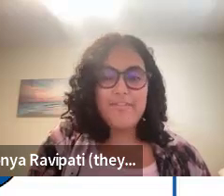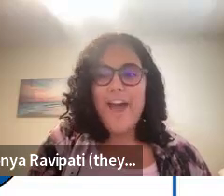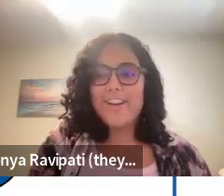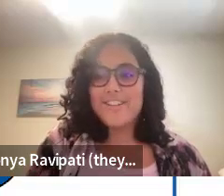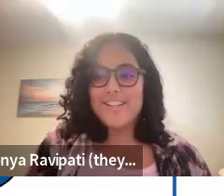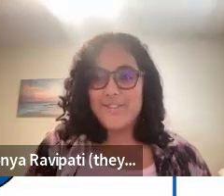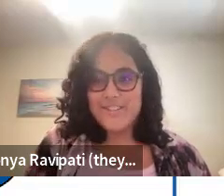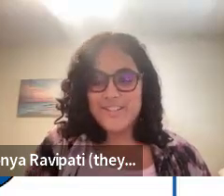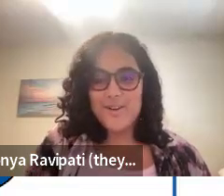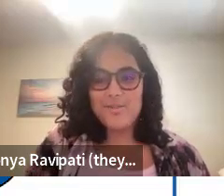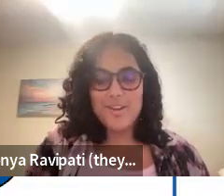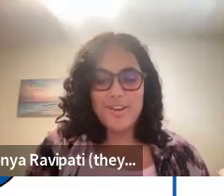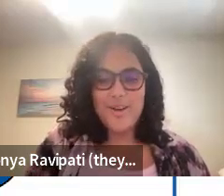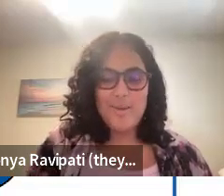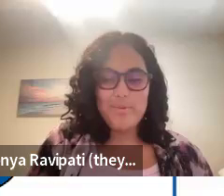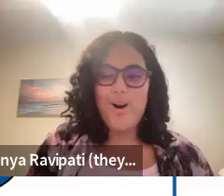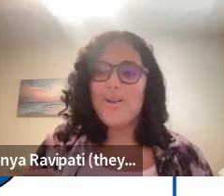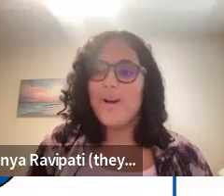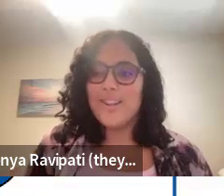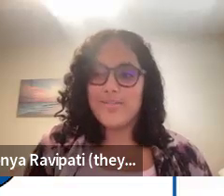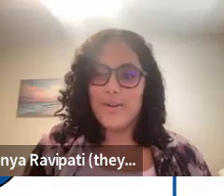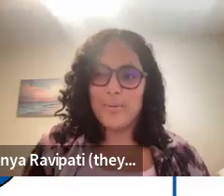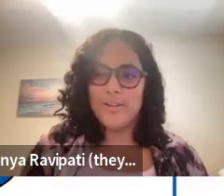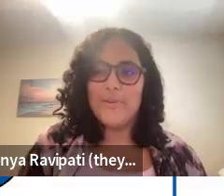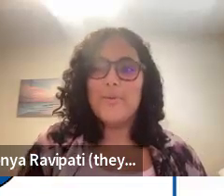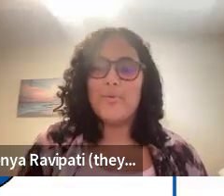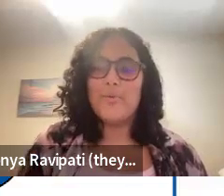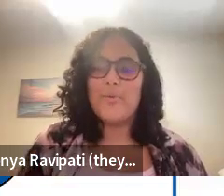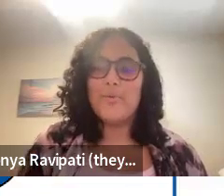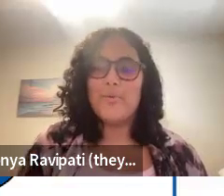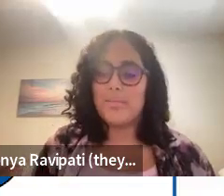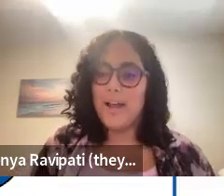In fact in San Francisco people occupying the Federal building were helped by the